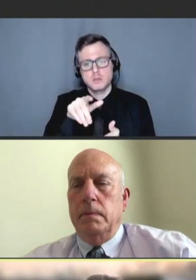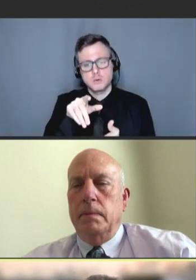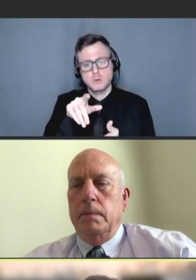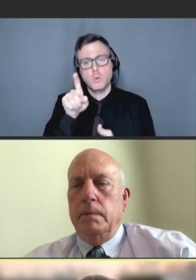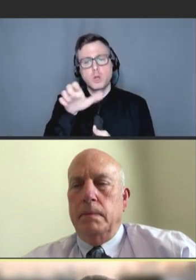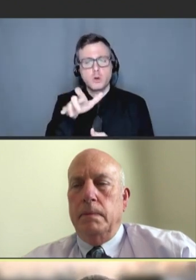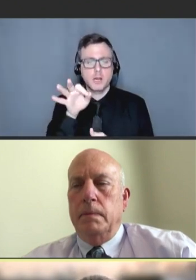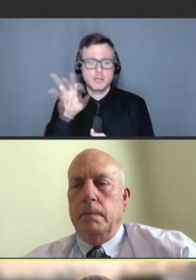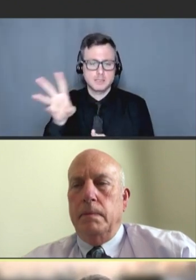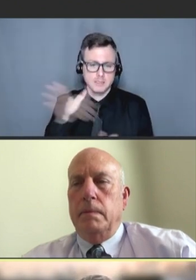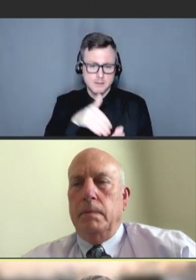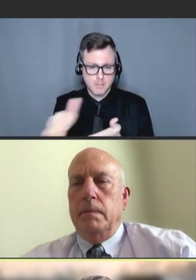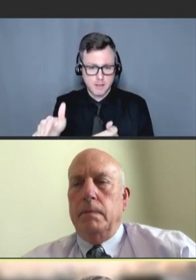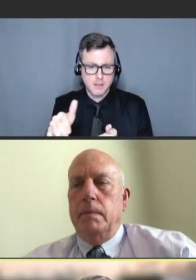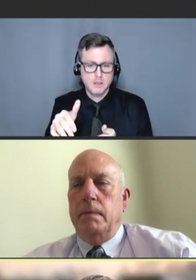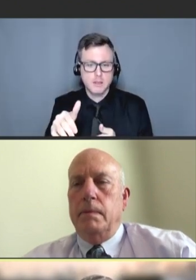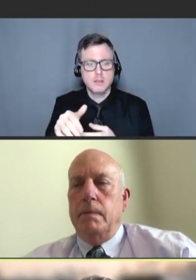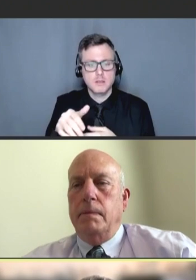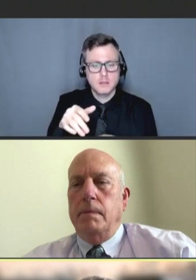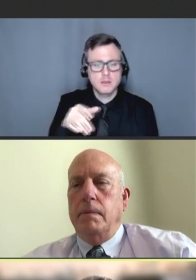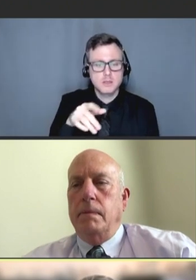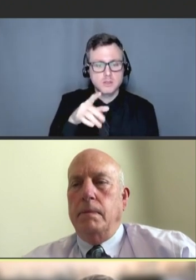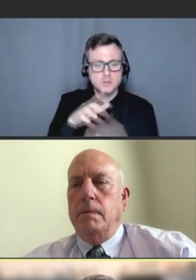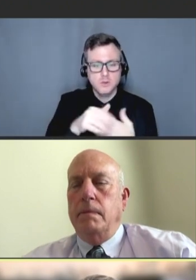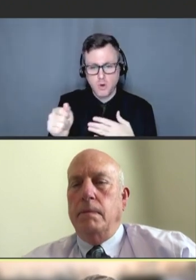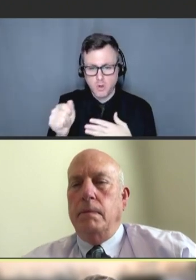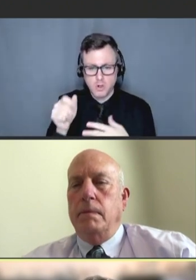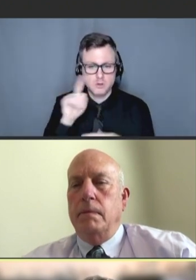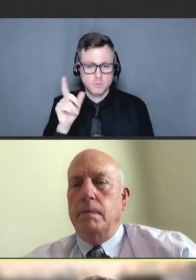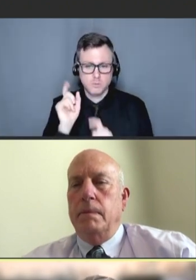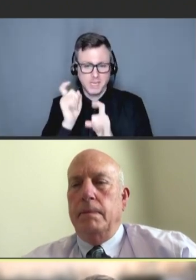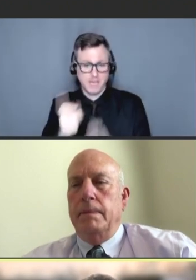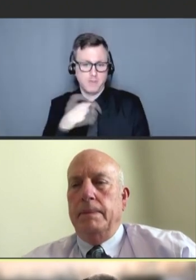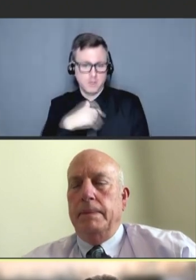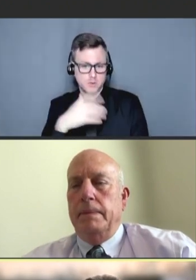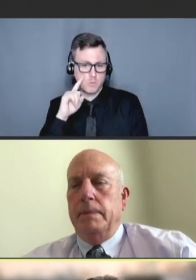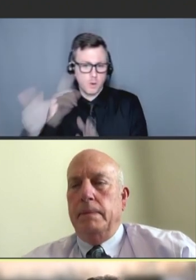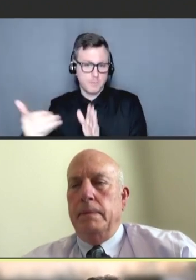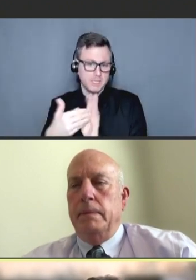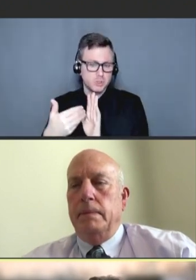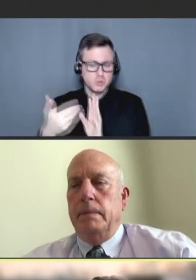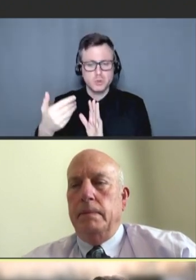the $34 million whereas pay attorney’s fees and costs.